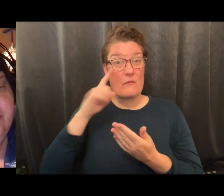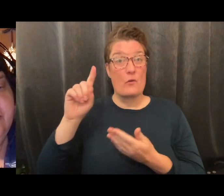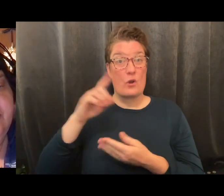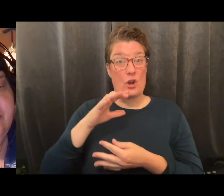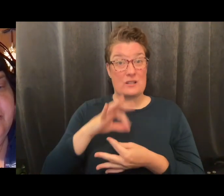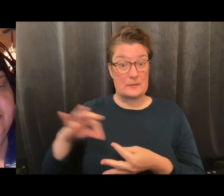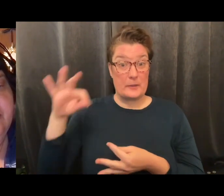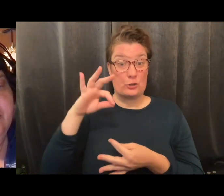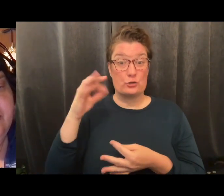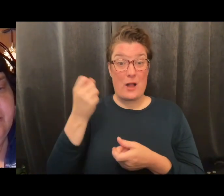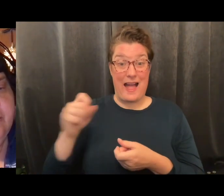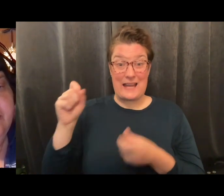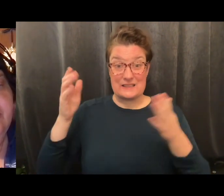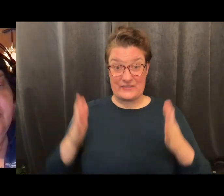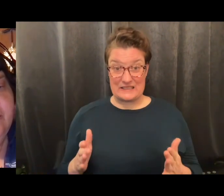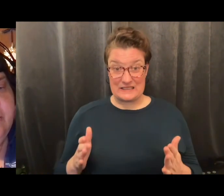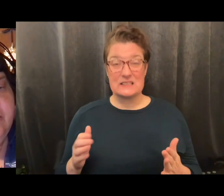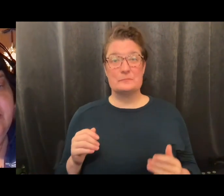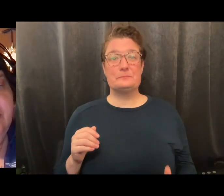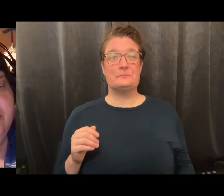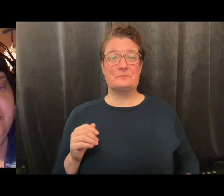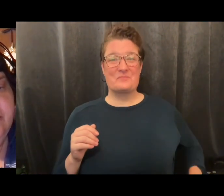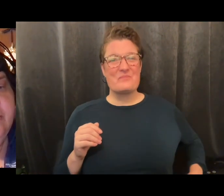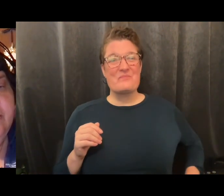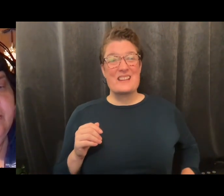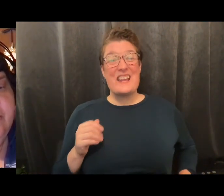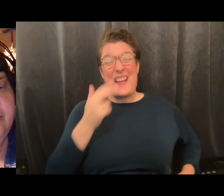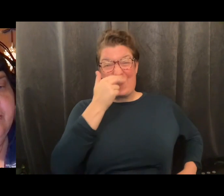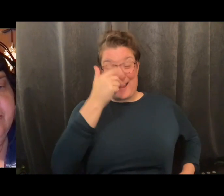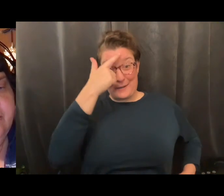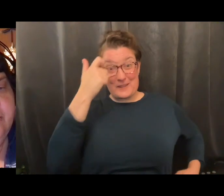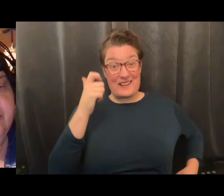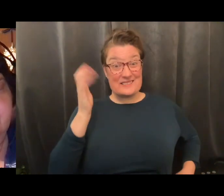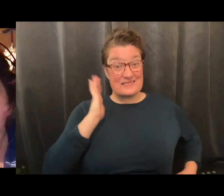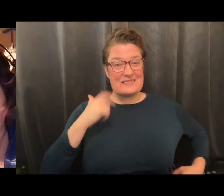And it's funny because I, I really thought it was for activists who are